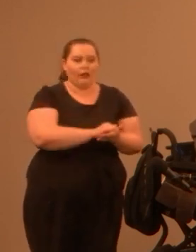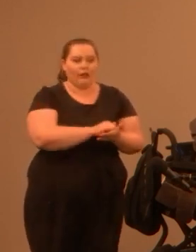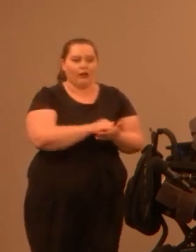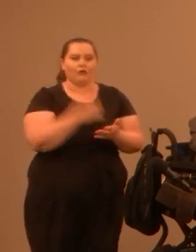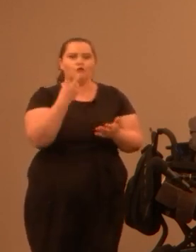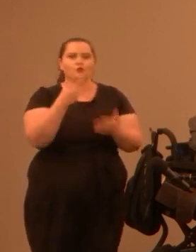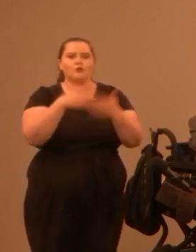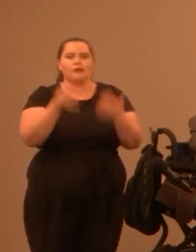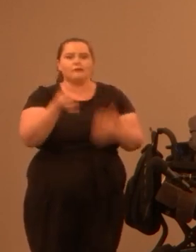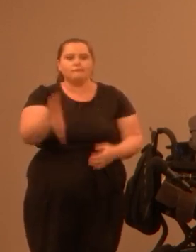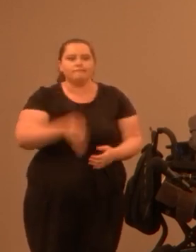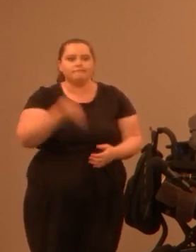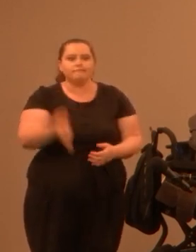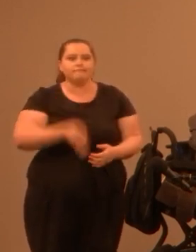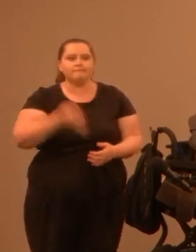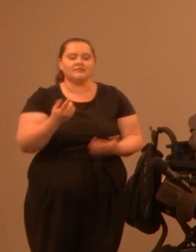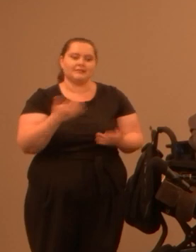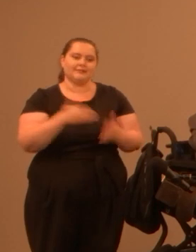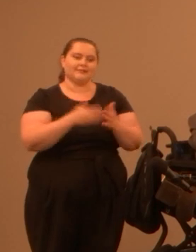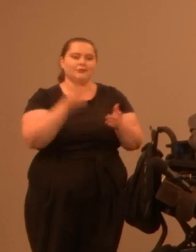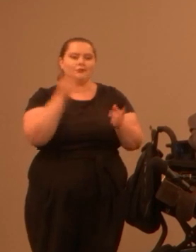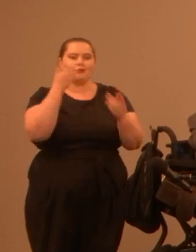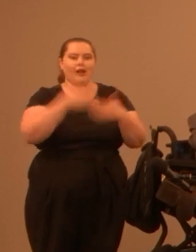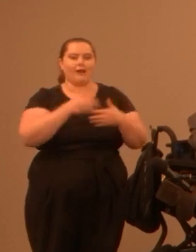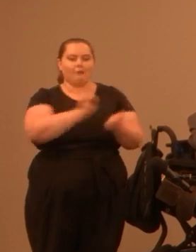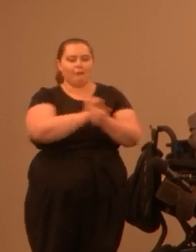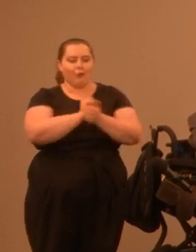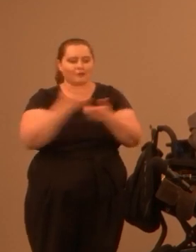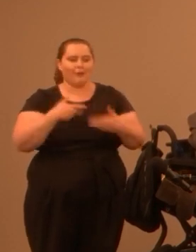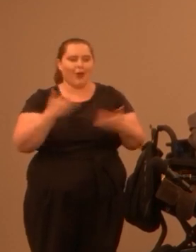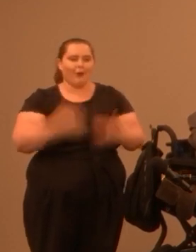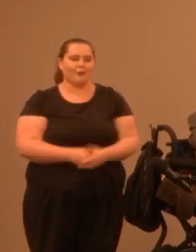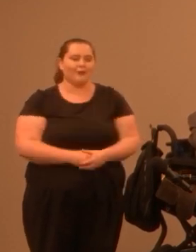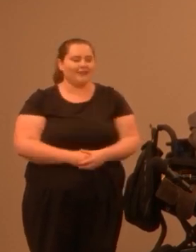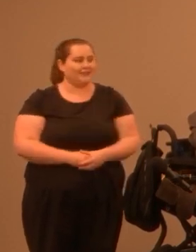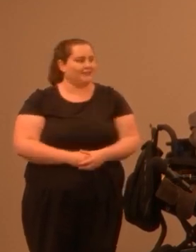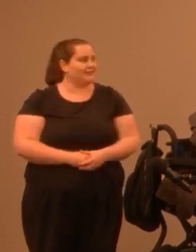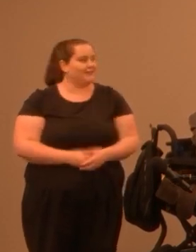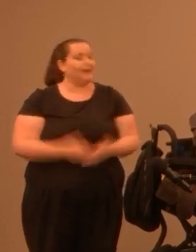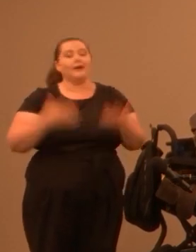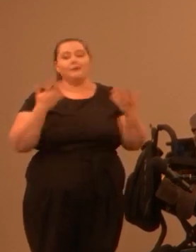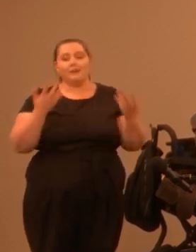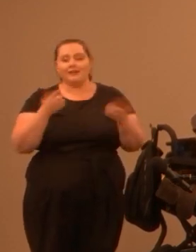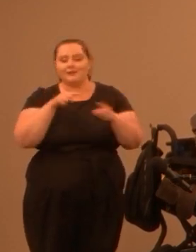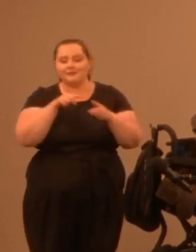got borrowed clothes on. But above all I want to say that I think I'm here